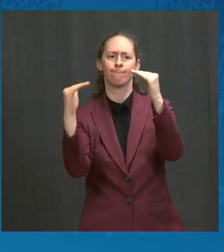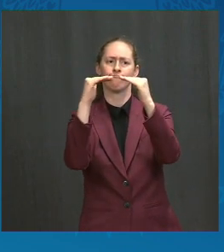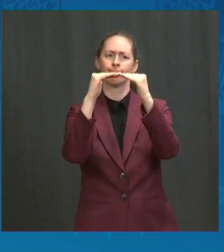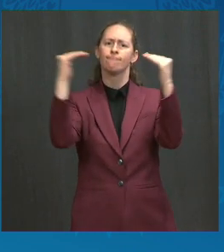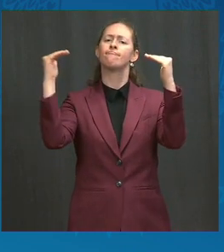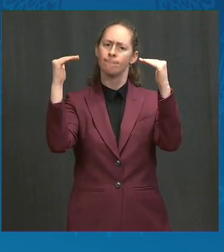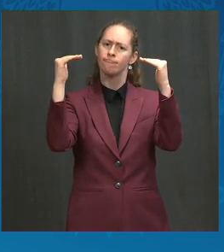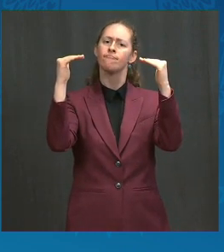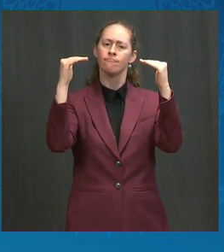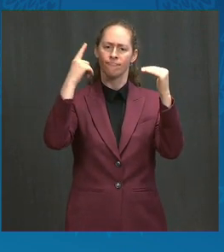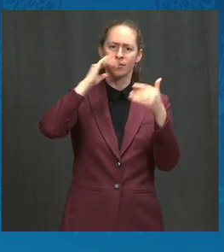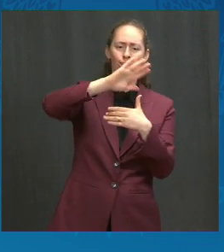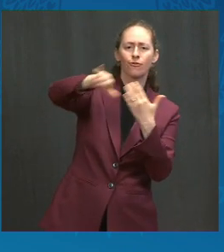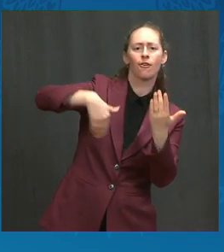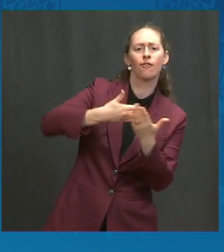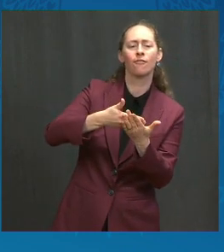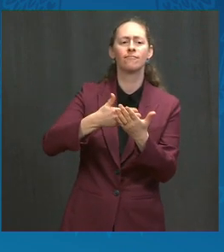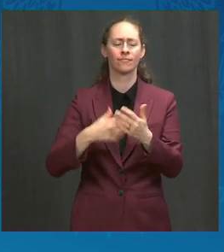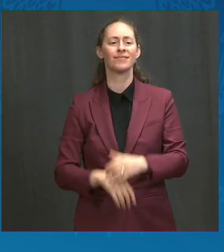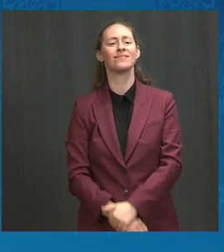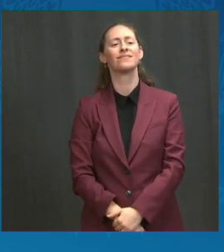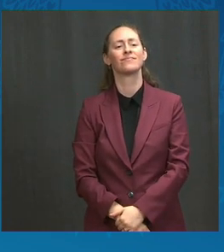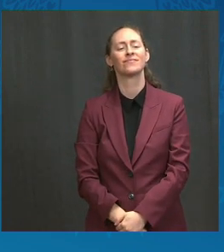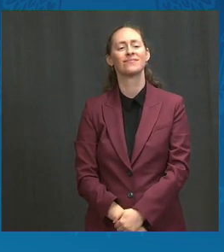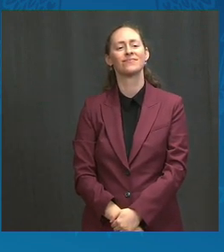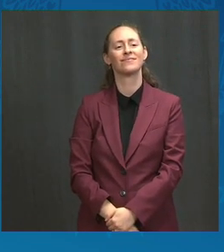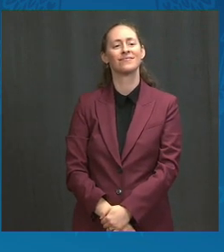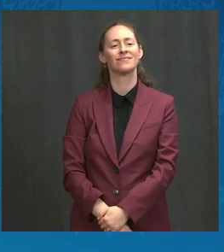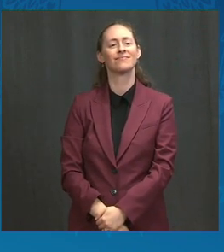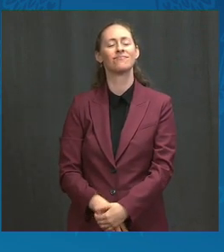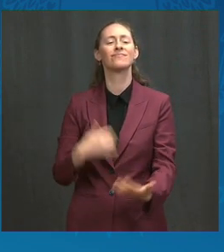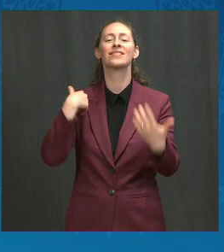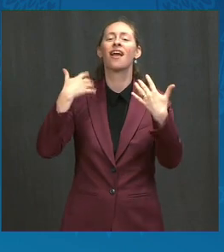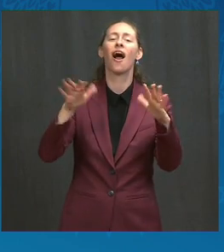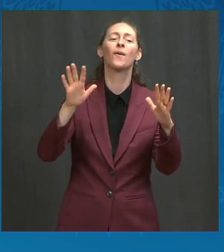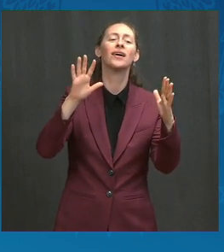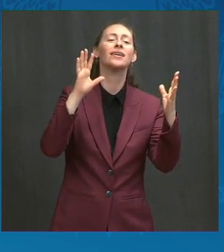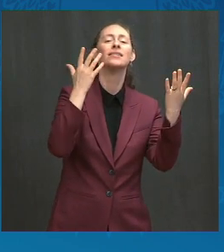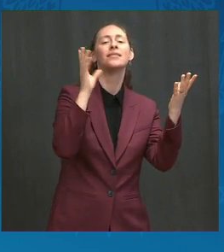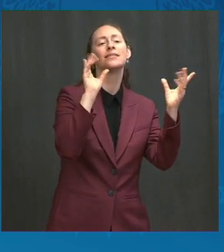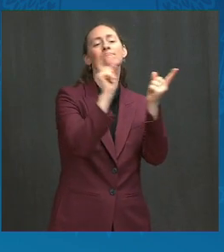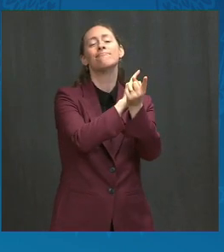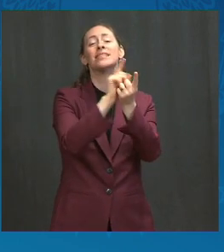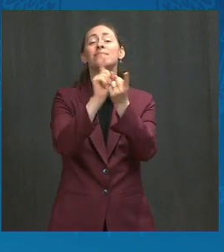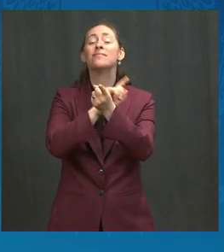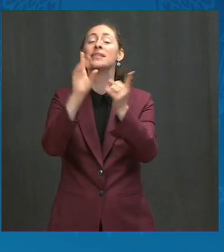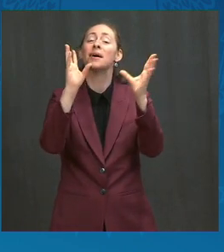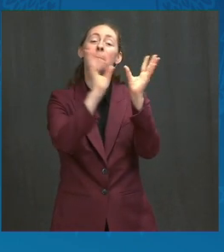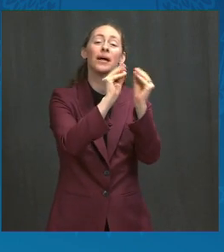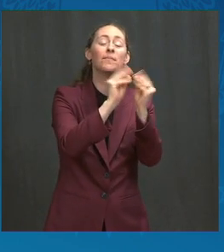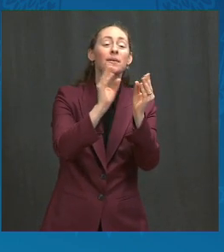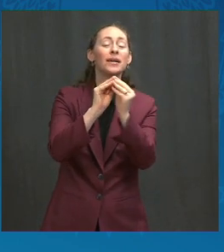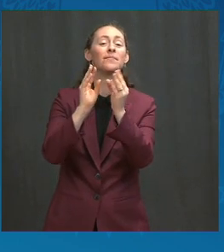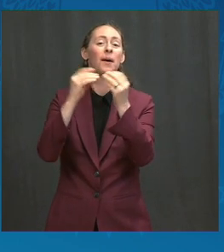Over the past five months, I have met many world leaders, and we have discussed some of the most pressing issues